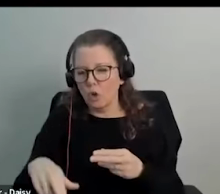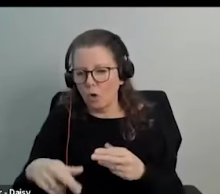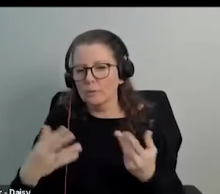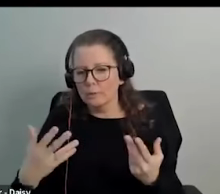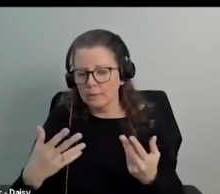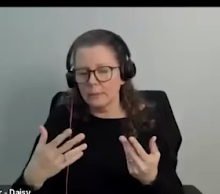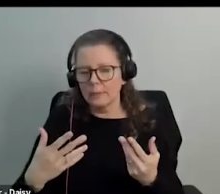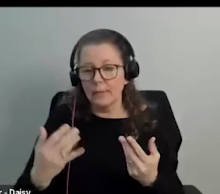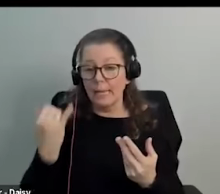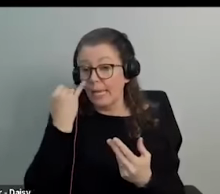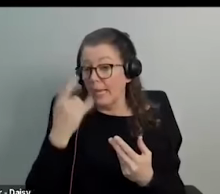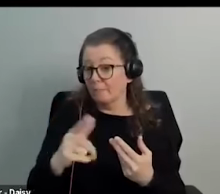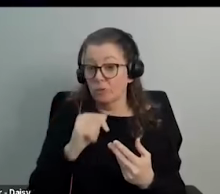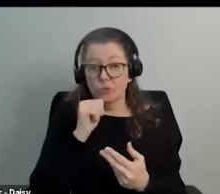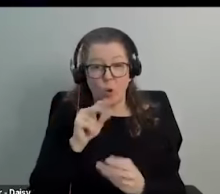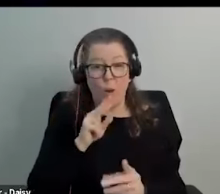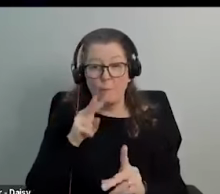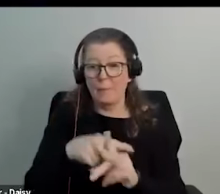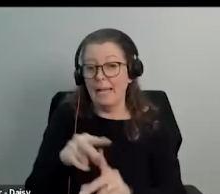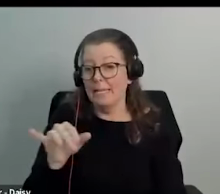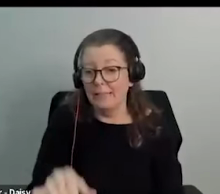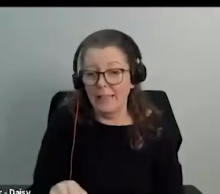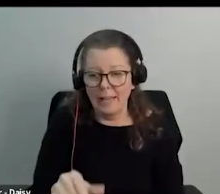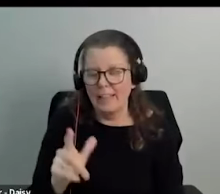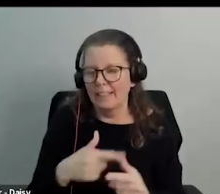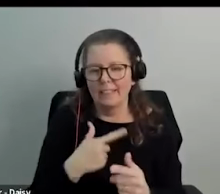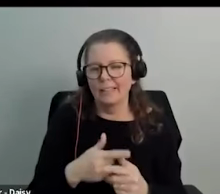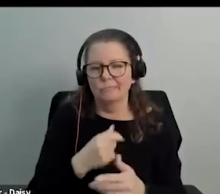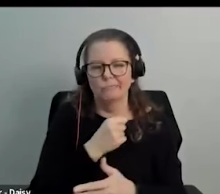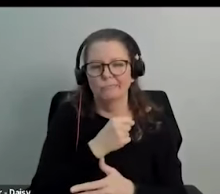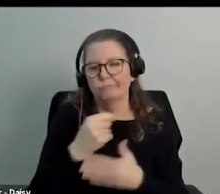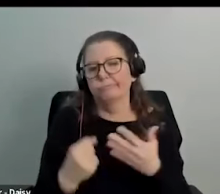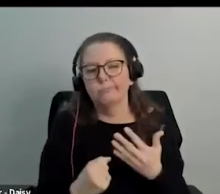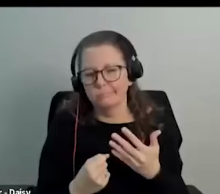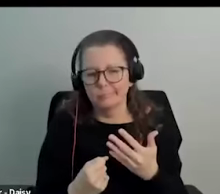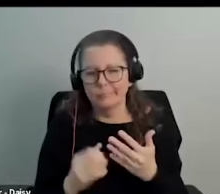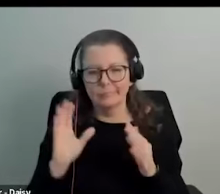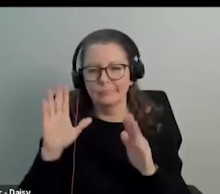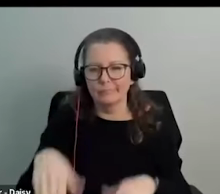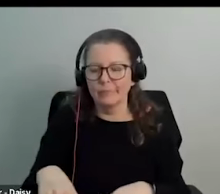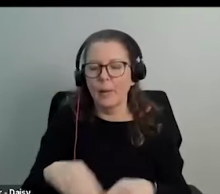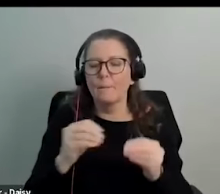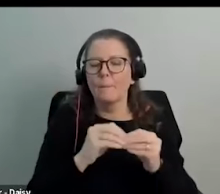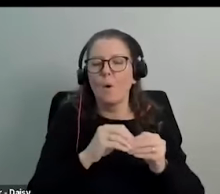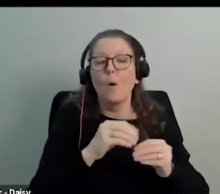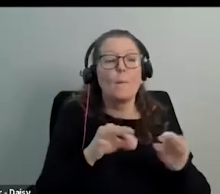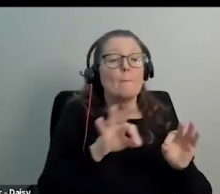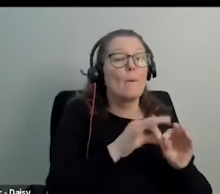And if it's not there, it's gonna be deprioritized, because they have other things that are gonna be more important.